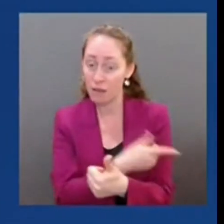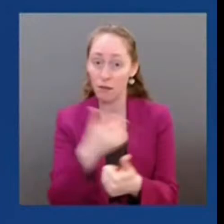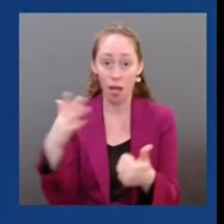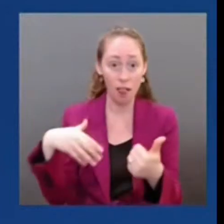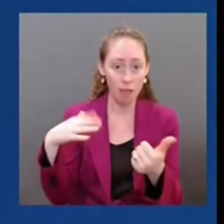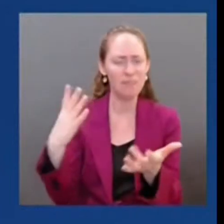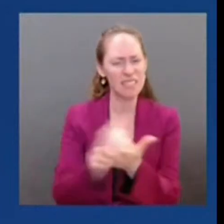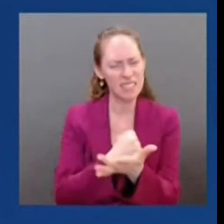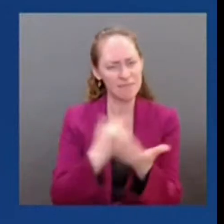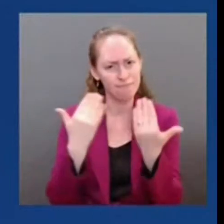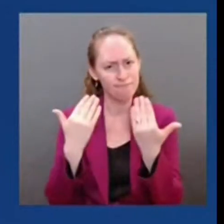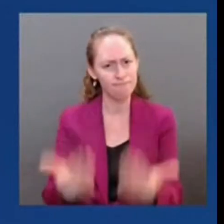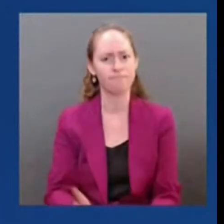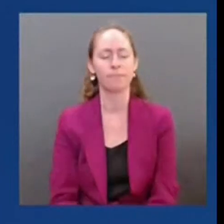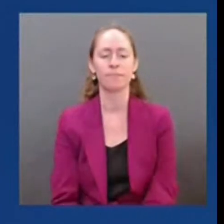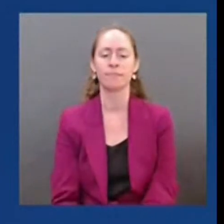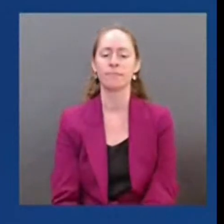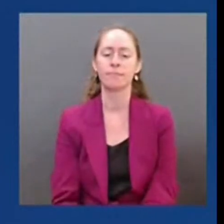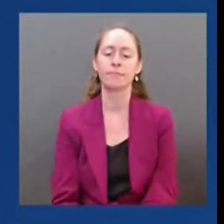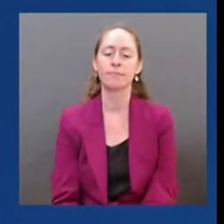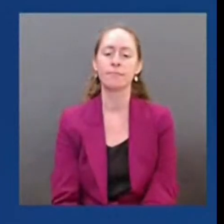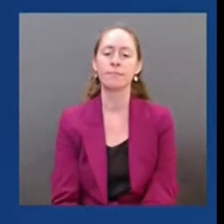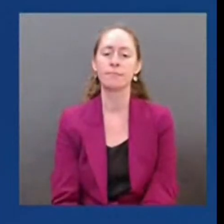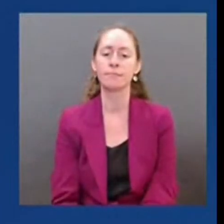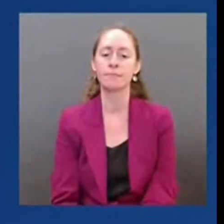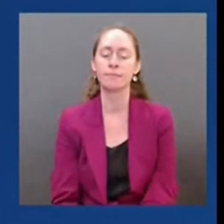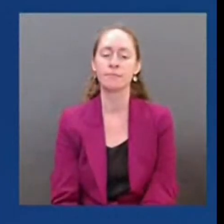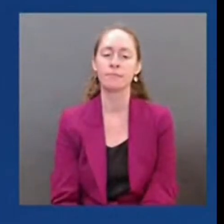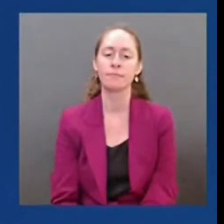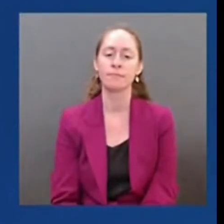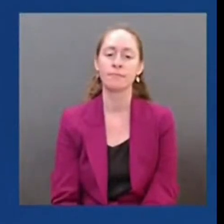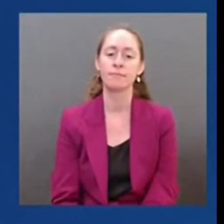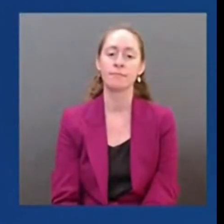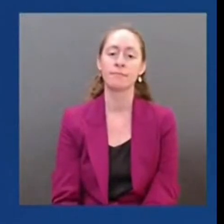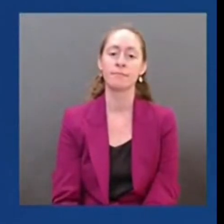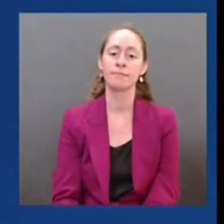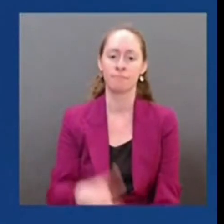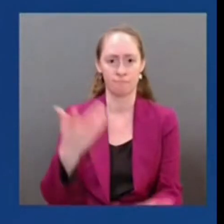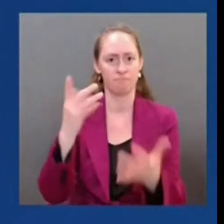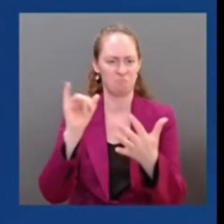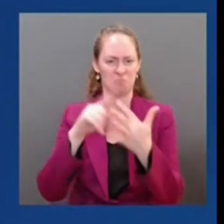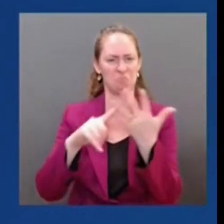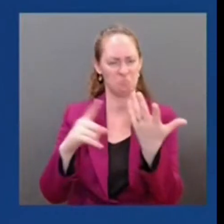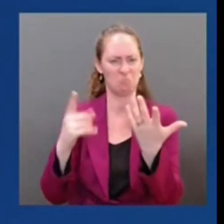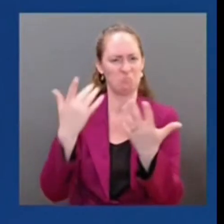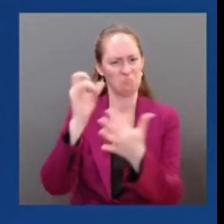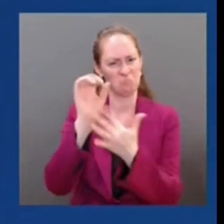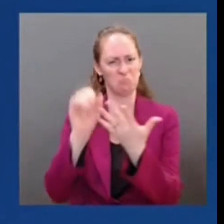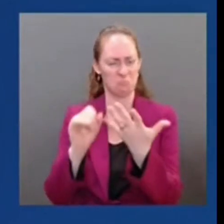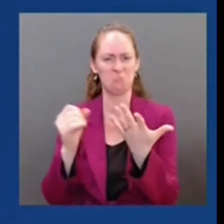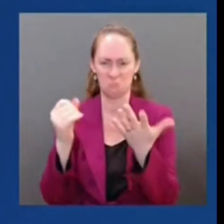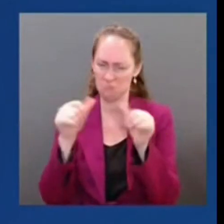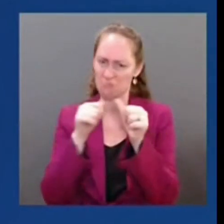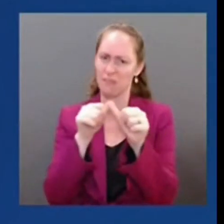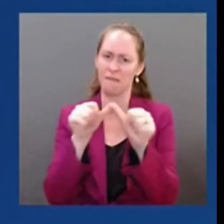AND IF YOU HAVE A HIGH RISK OF